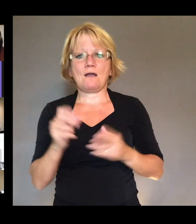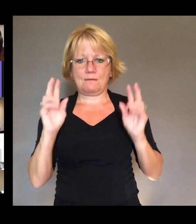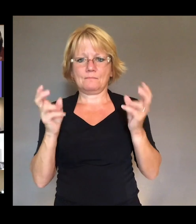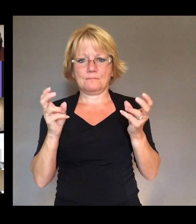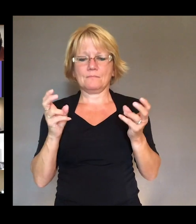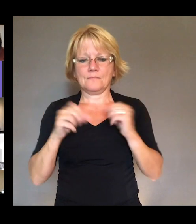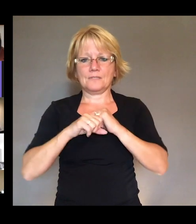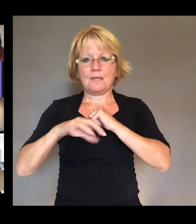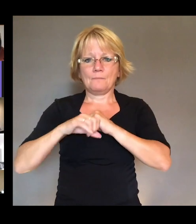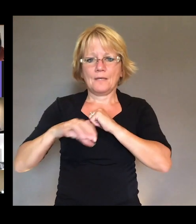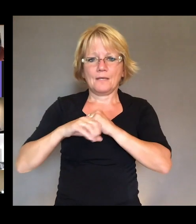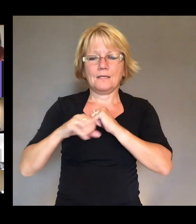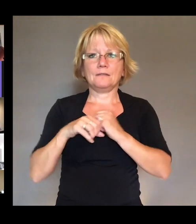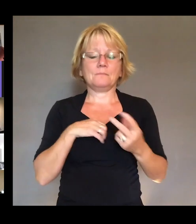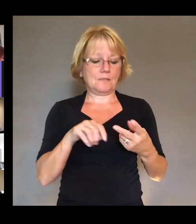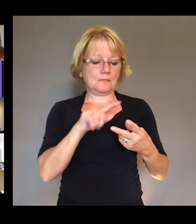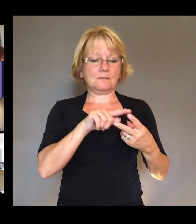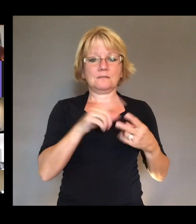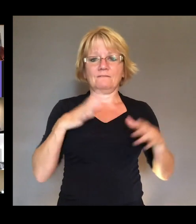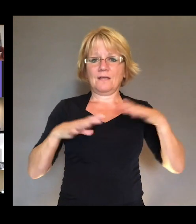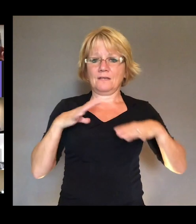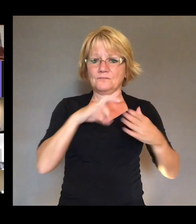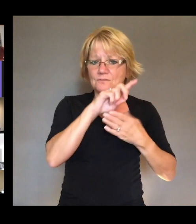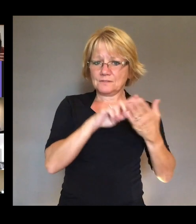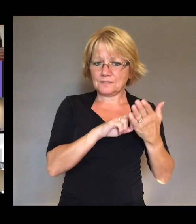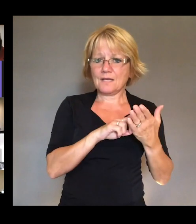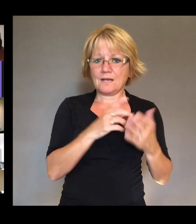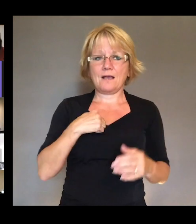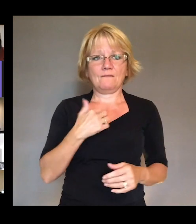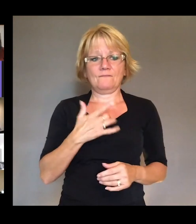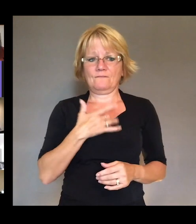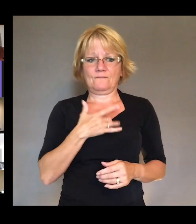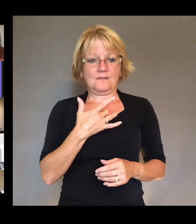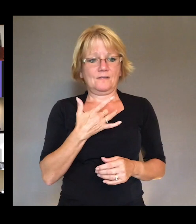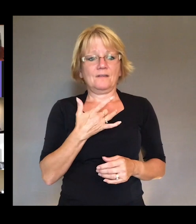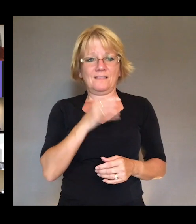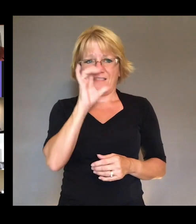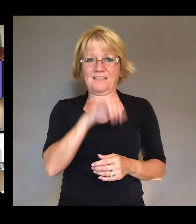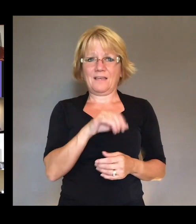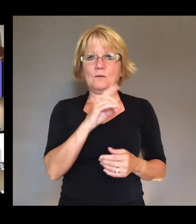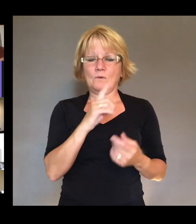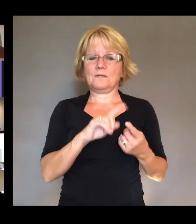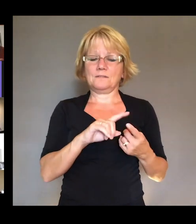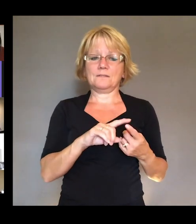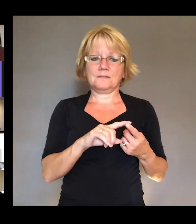We have an industry that in my opinion, more than a lot of other industries